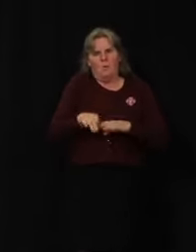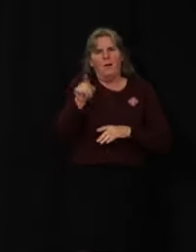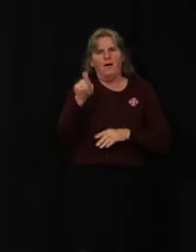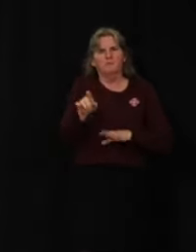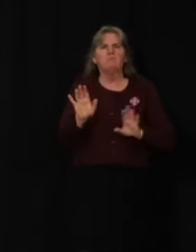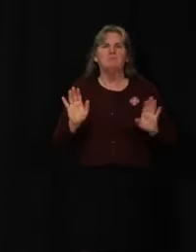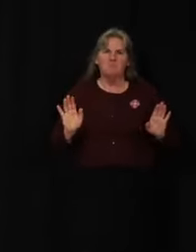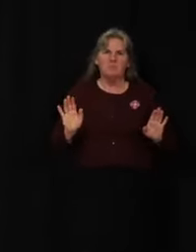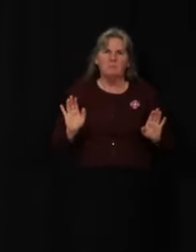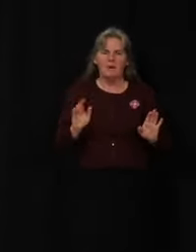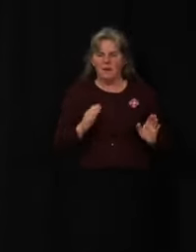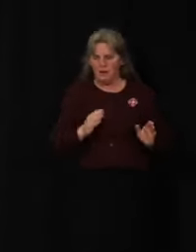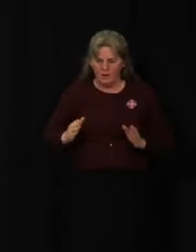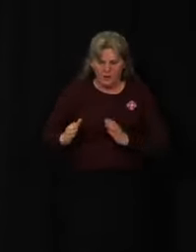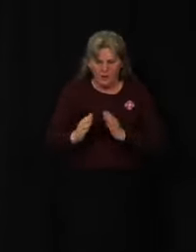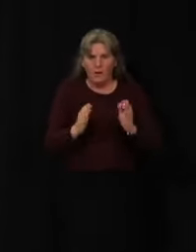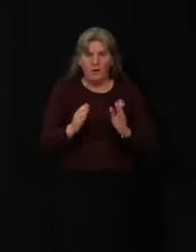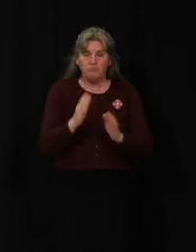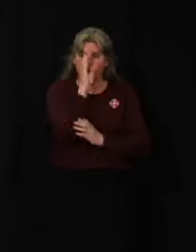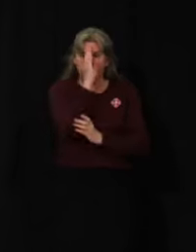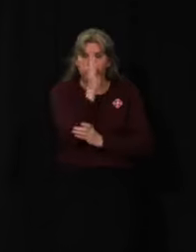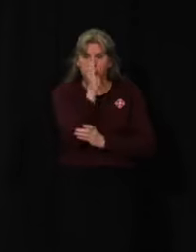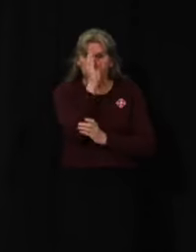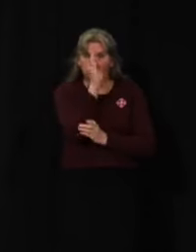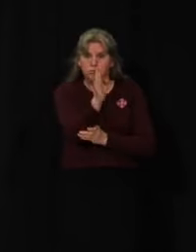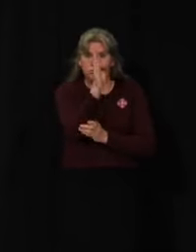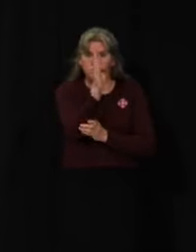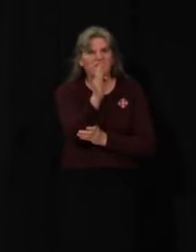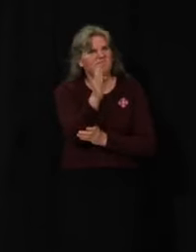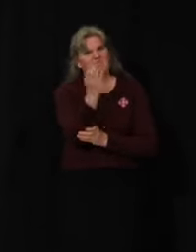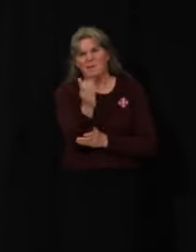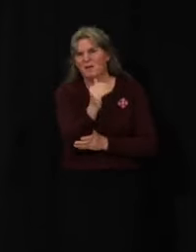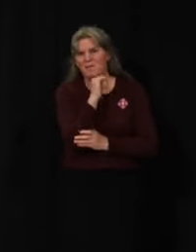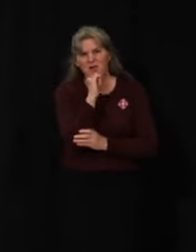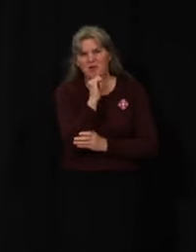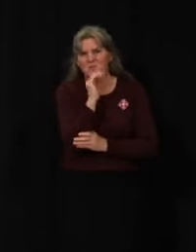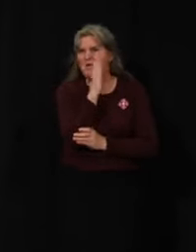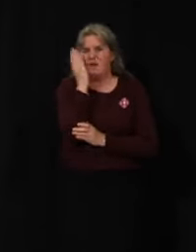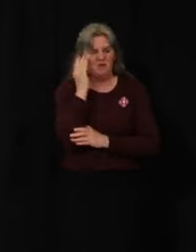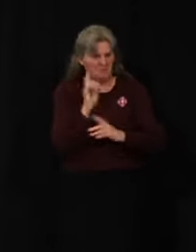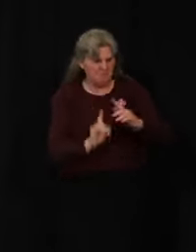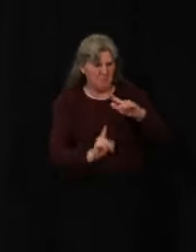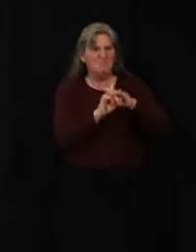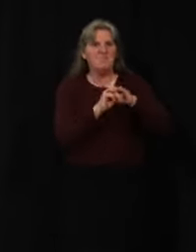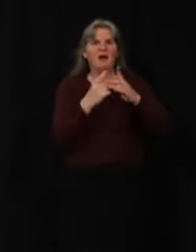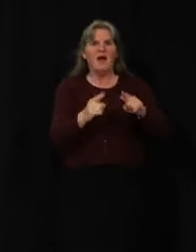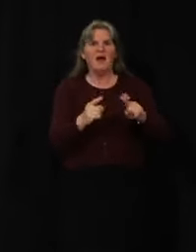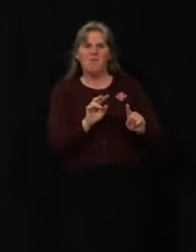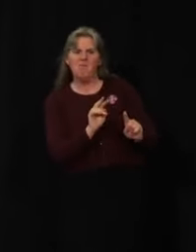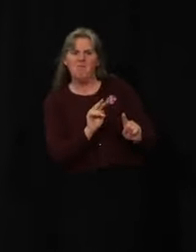This pathway is not a one-way street. The Plan Street -- speaks of triggers for moving forward and